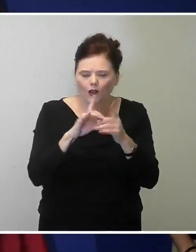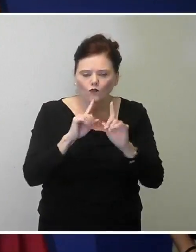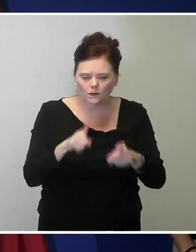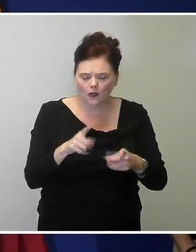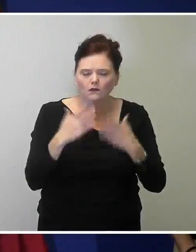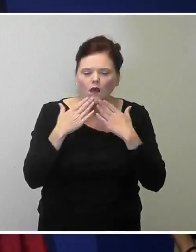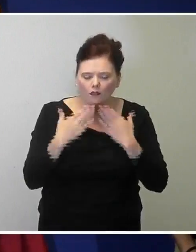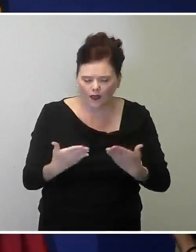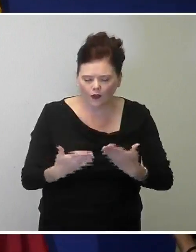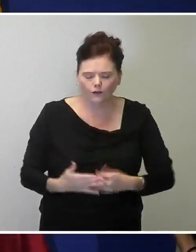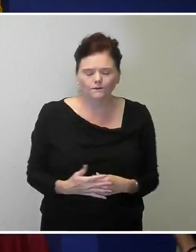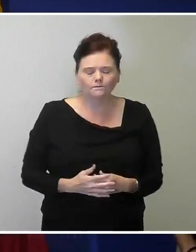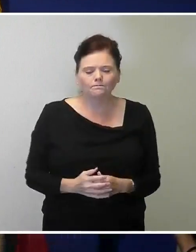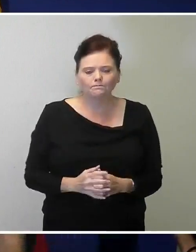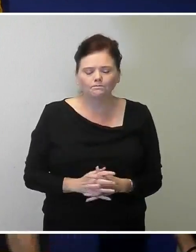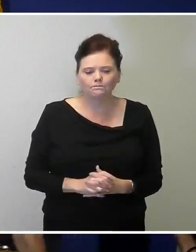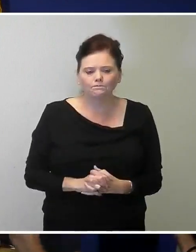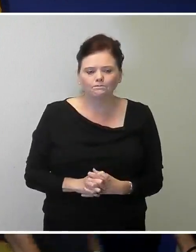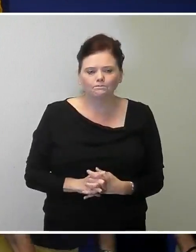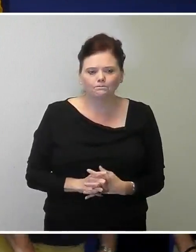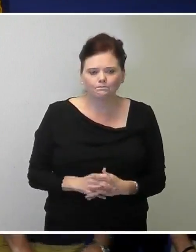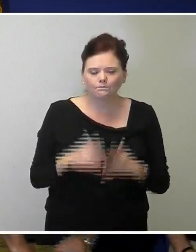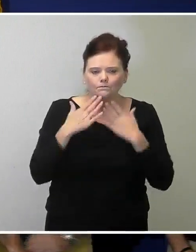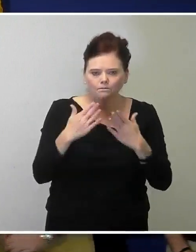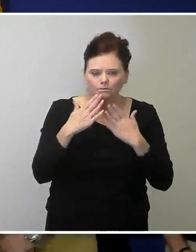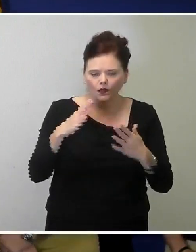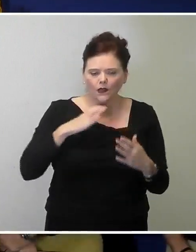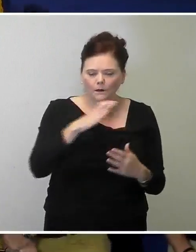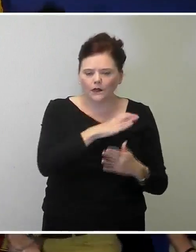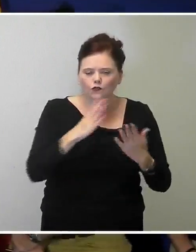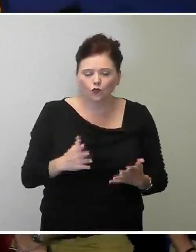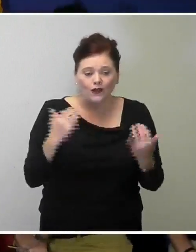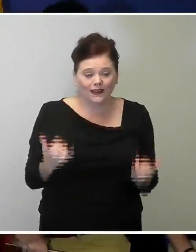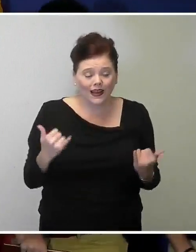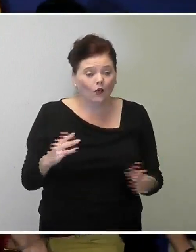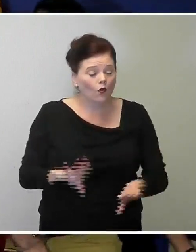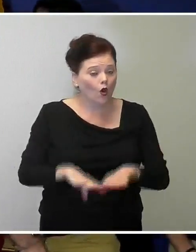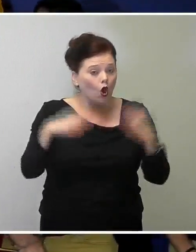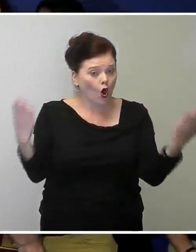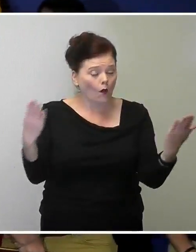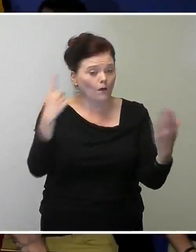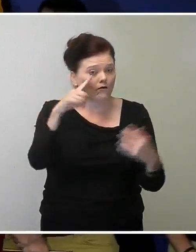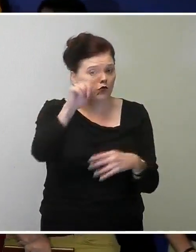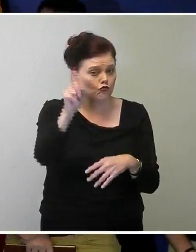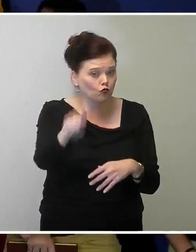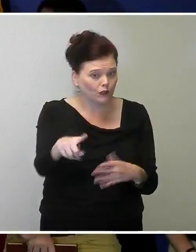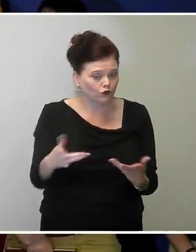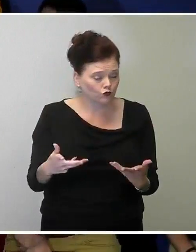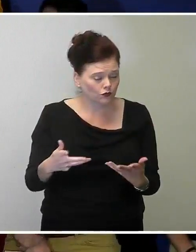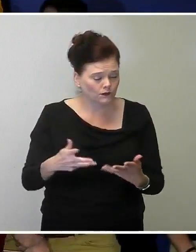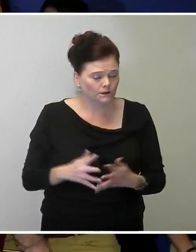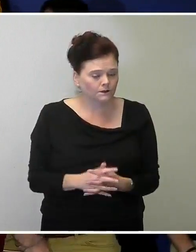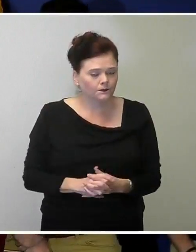MAKE SURE YOU ARE DOING IT WITH COORDINATED TEAM AND COORDINATED RESPONSE. THANK YOU. THANK YOU COMMISSIONER.